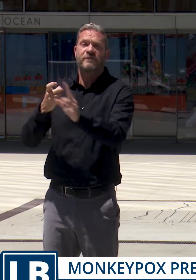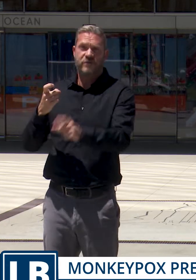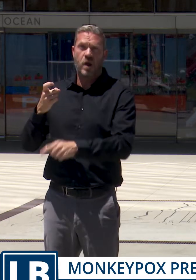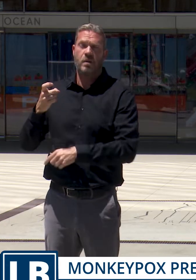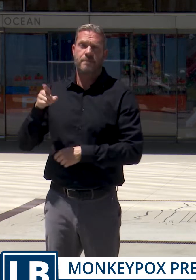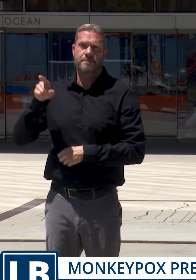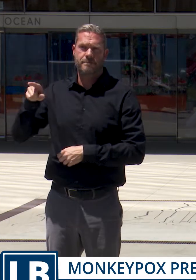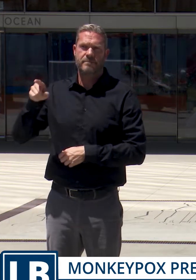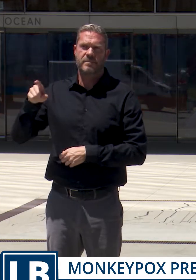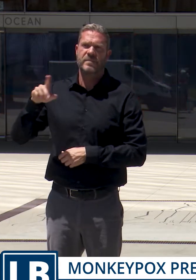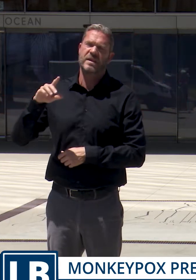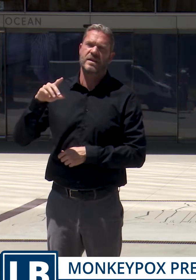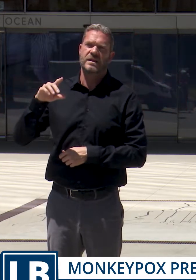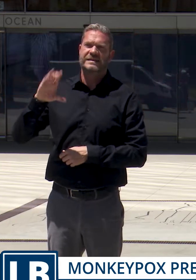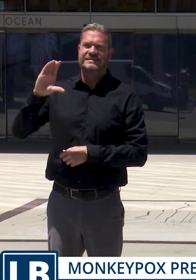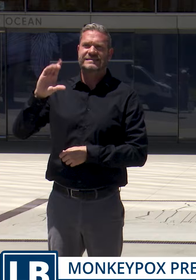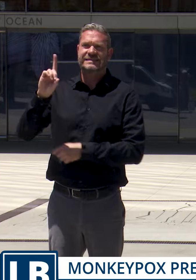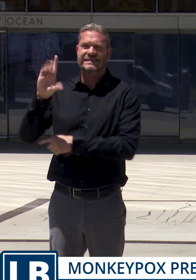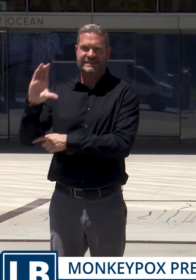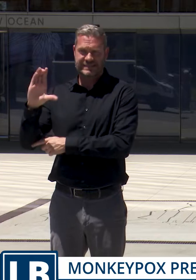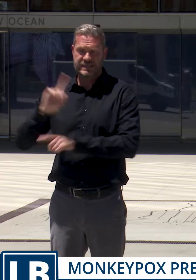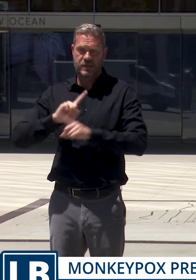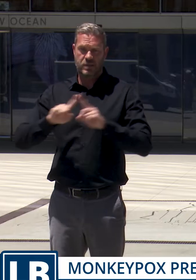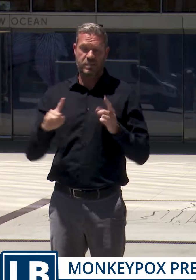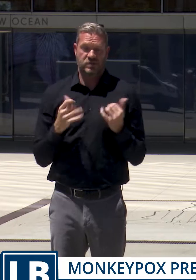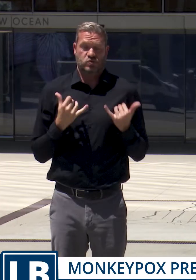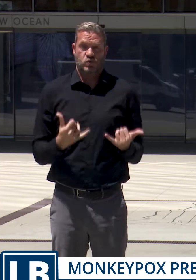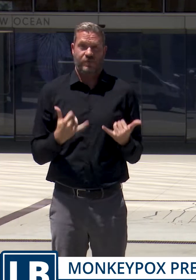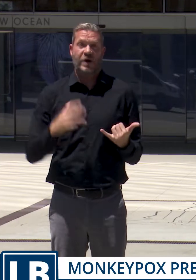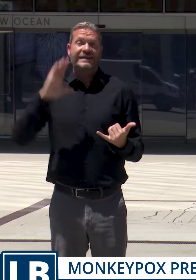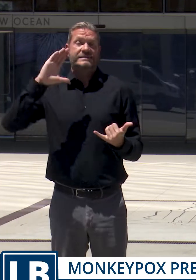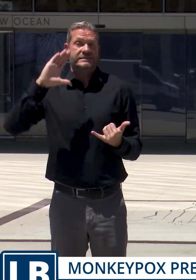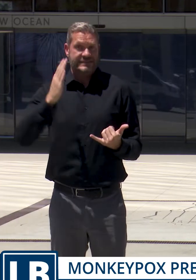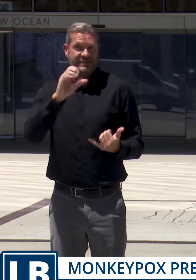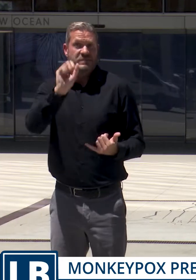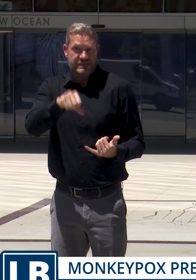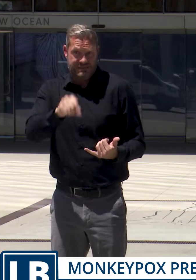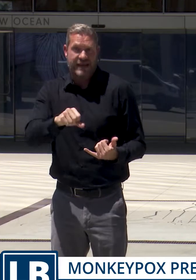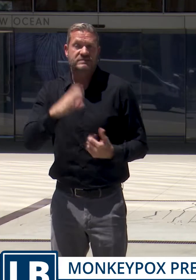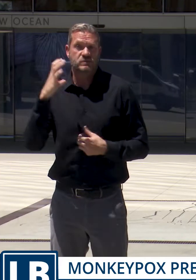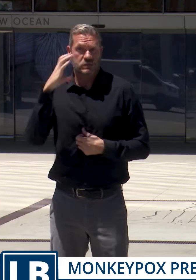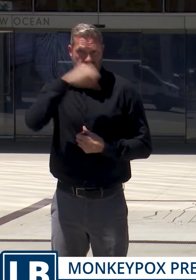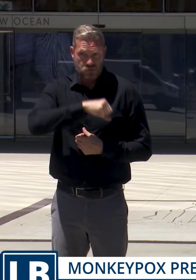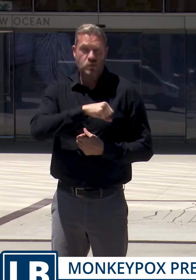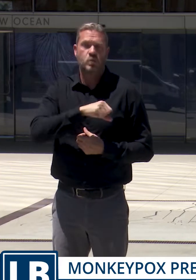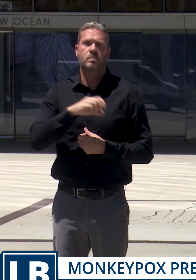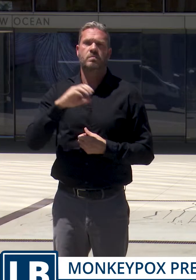pretty certain are all 12 are confirmed cases of monkey pox now none of these 12 individuals